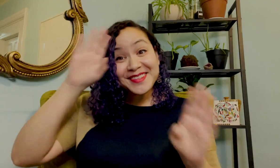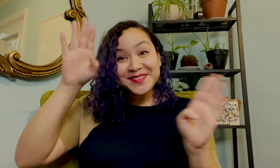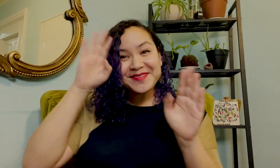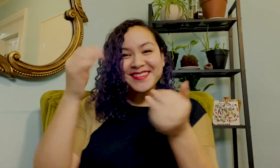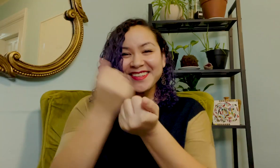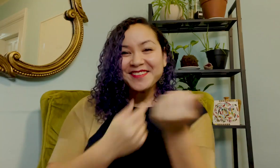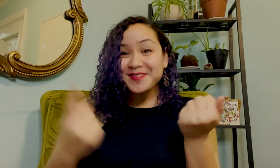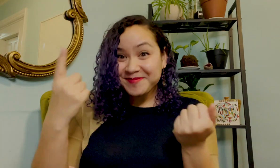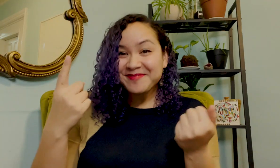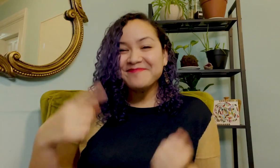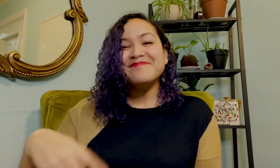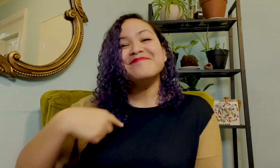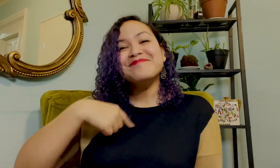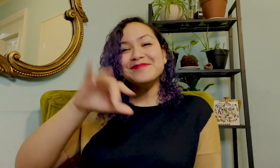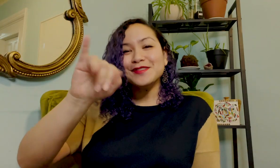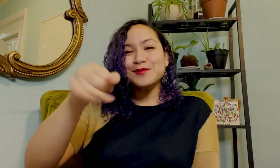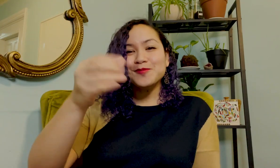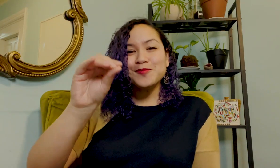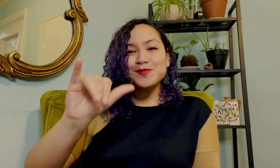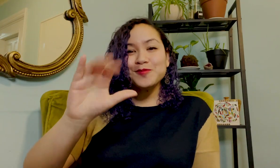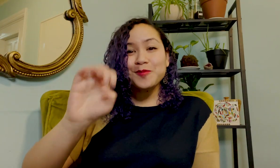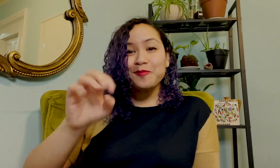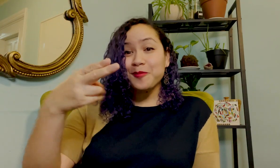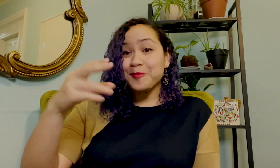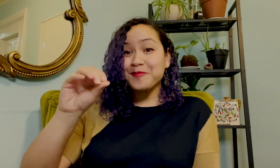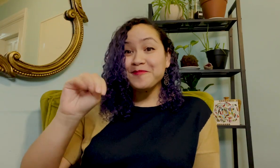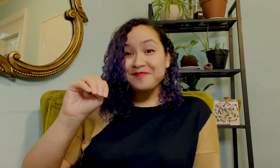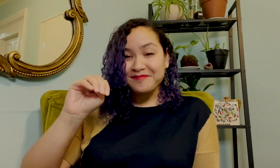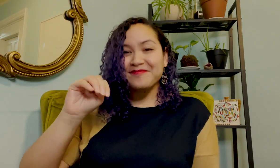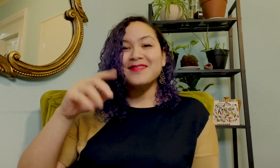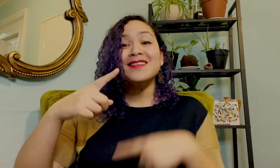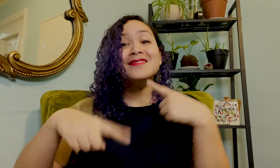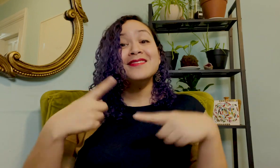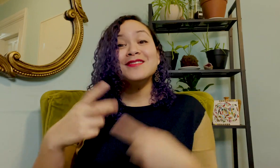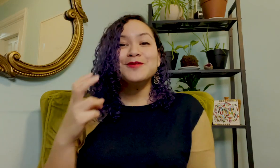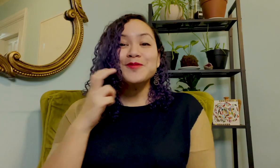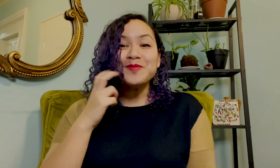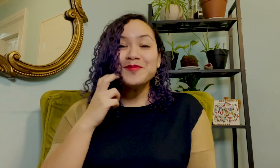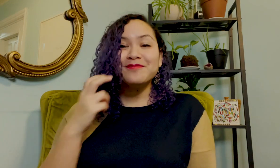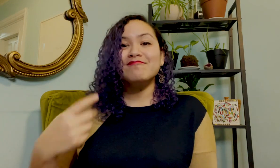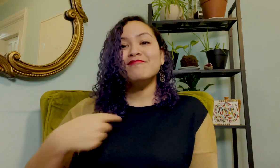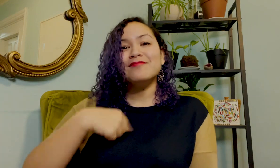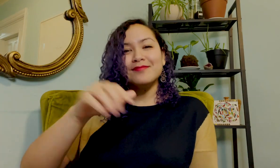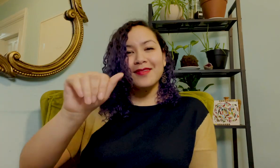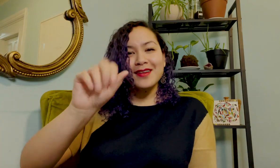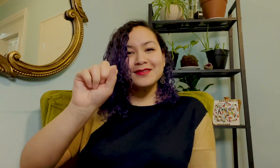Hello Everyone! I’m Joyce Hom (sign),